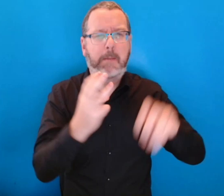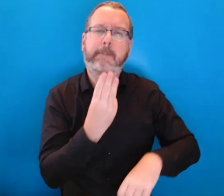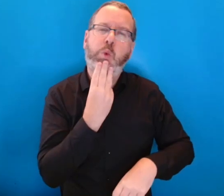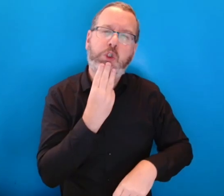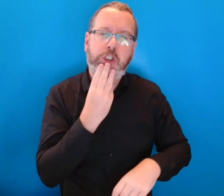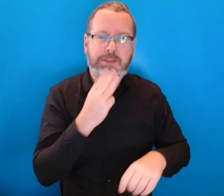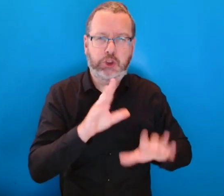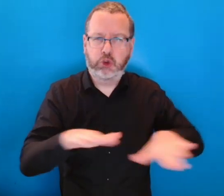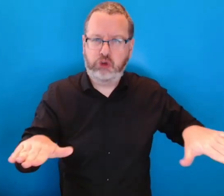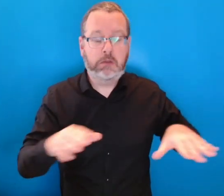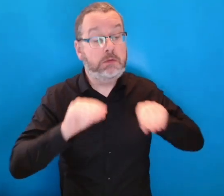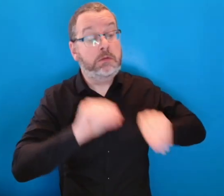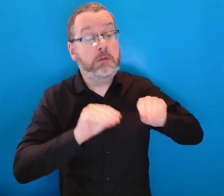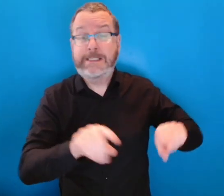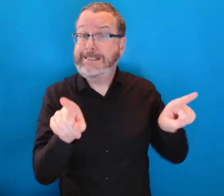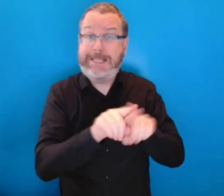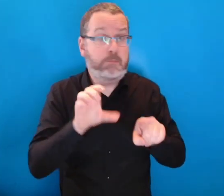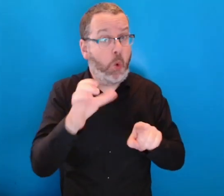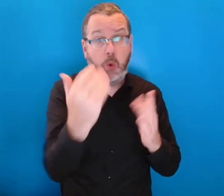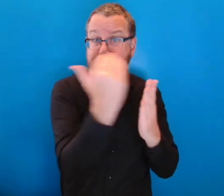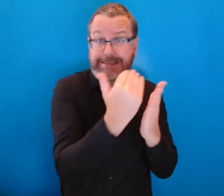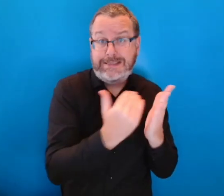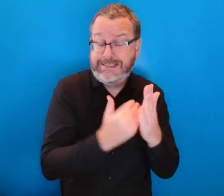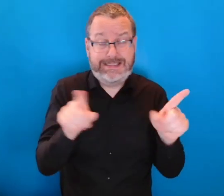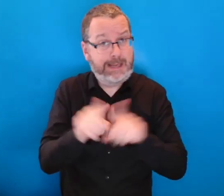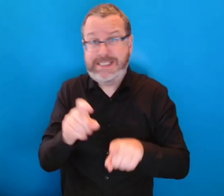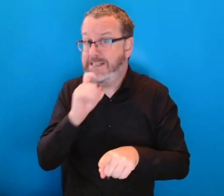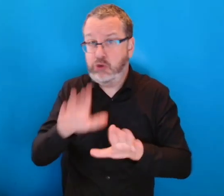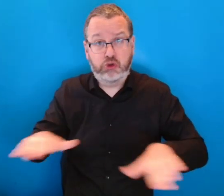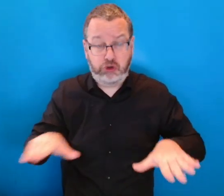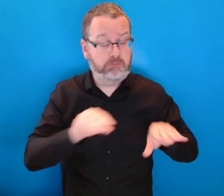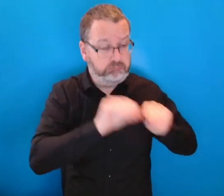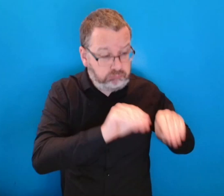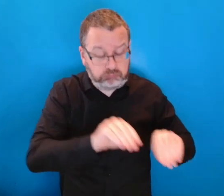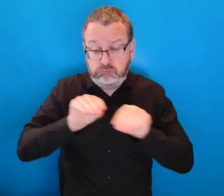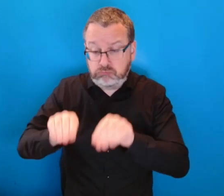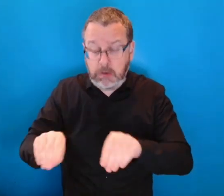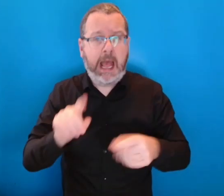Hennessy’s “Mute Scholars are initiated in a similar Course [as hearing pupils],